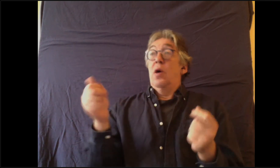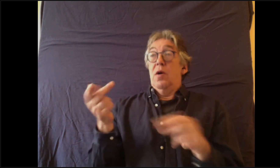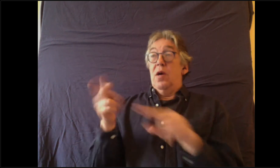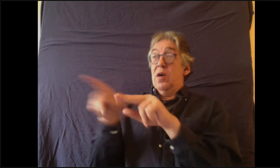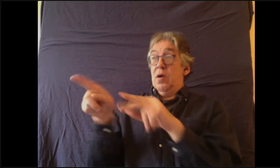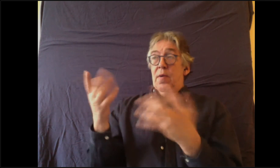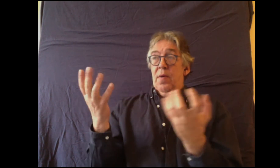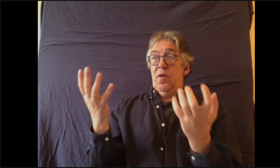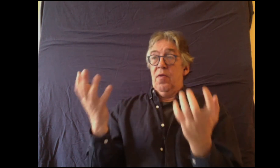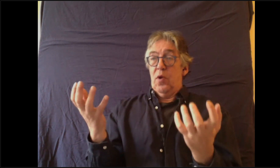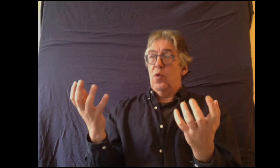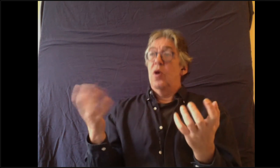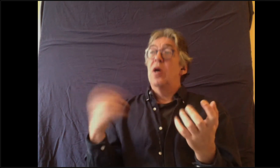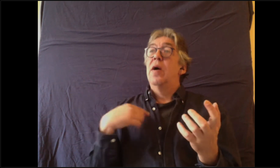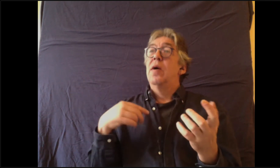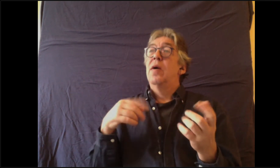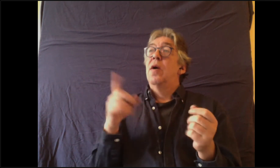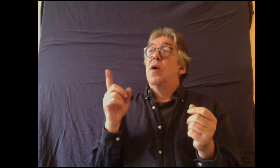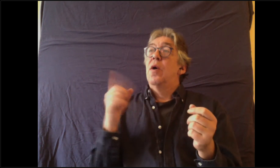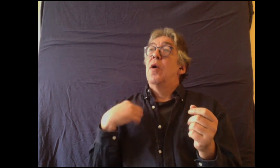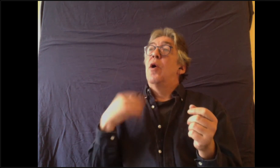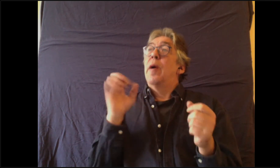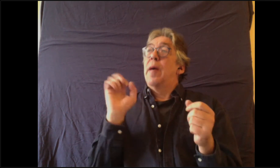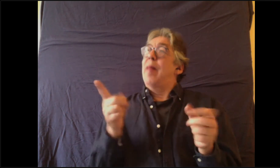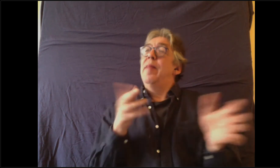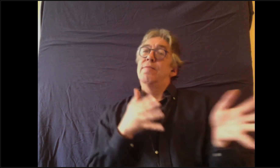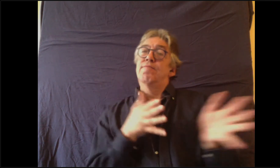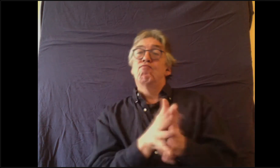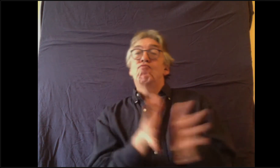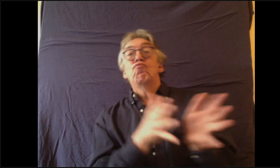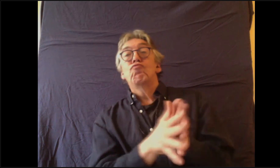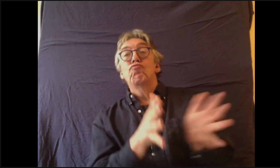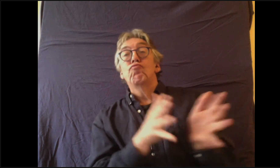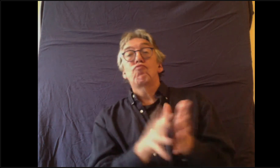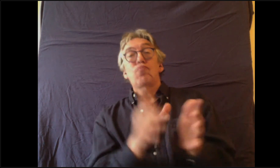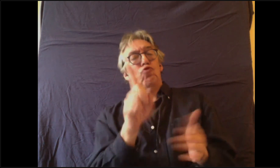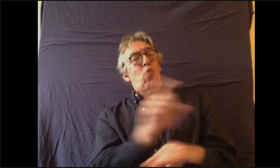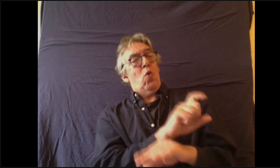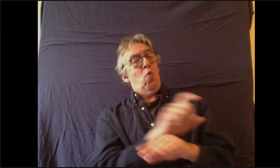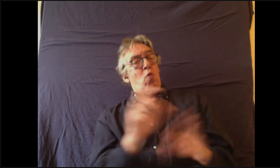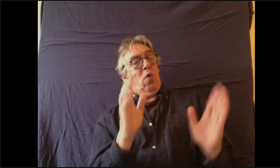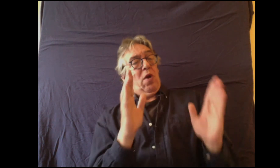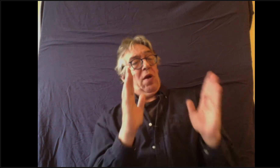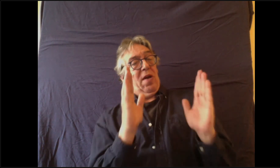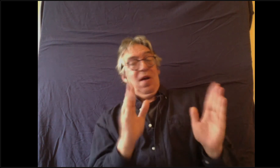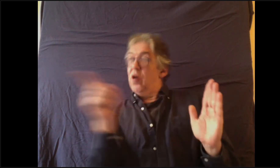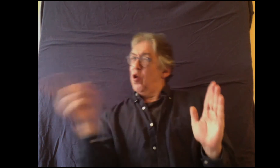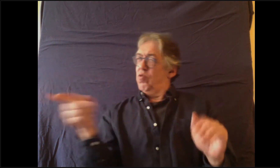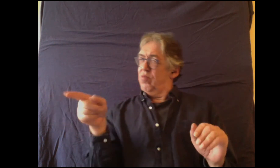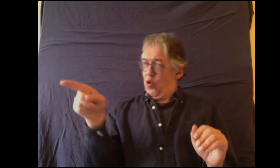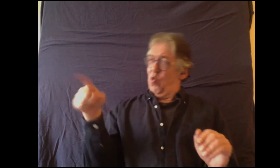I'm going to explain a little bit of the week you had in Belgium.